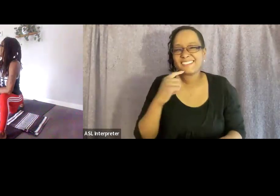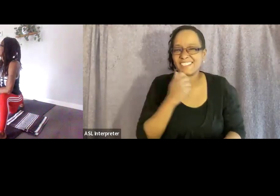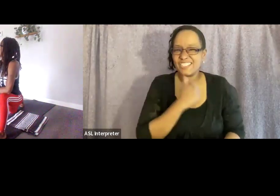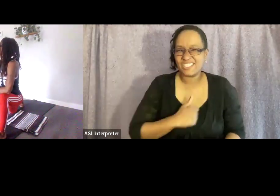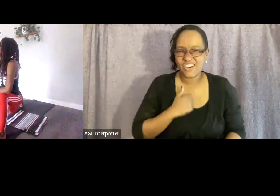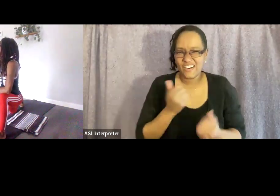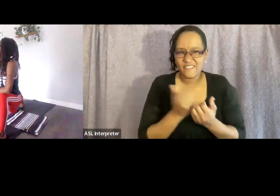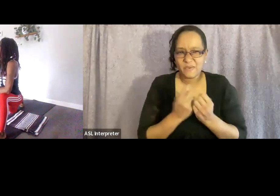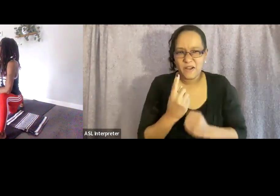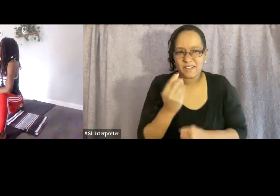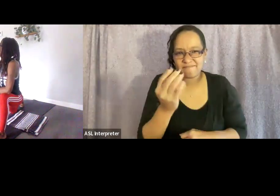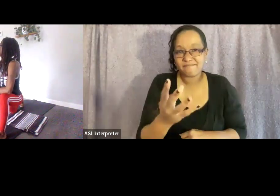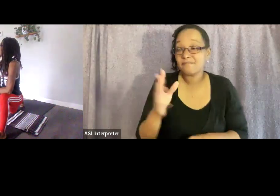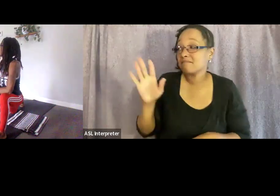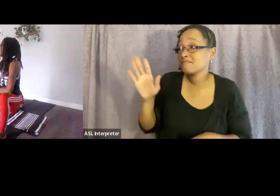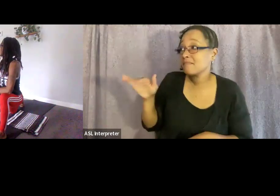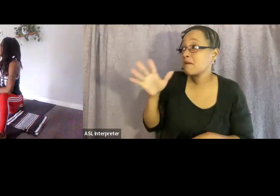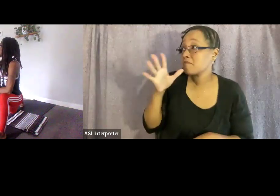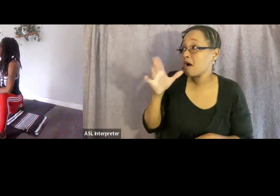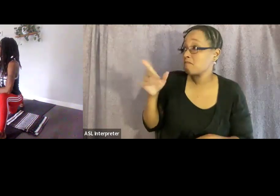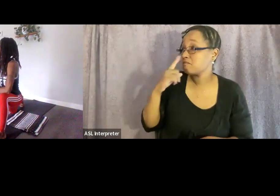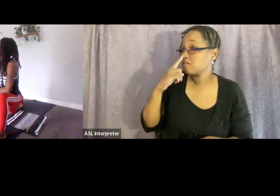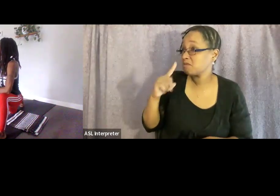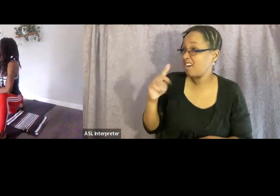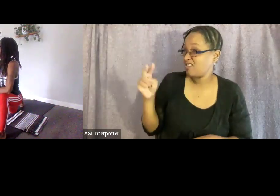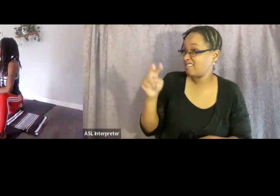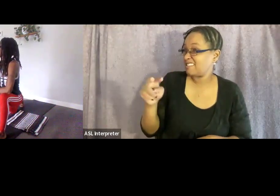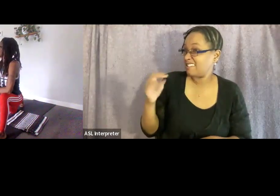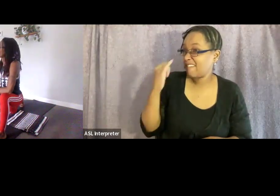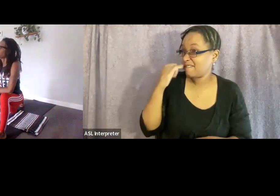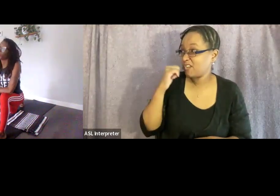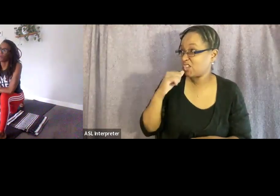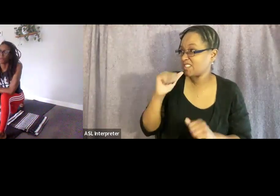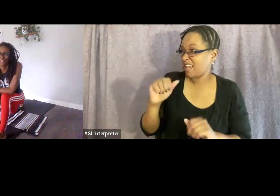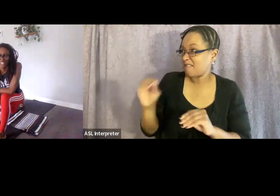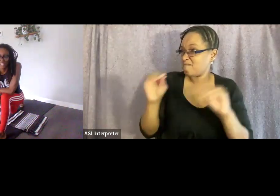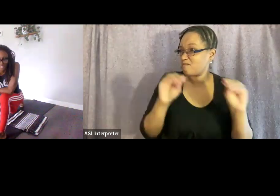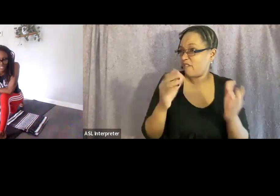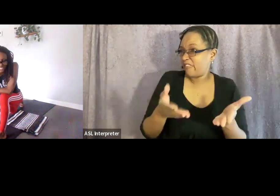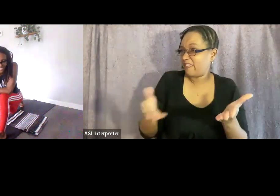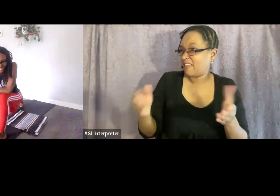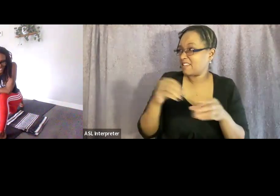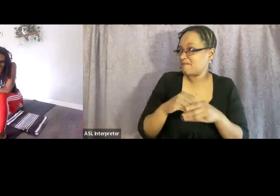You can see if the girls can put those things in my room. My mother has dementia.